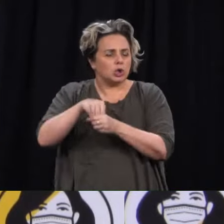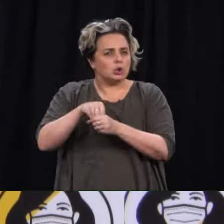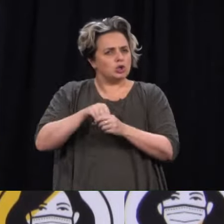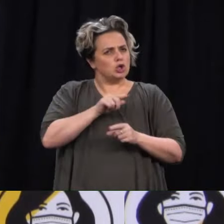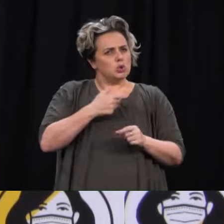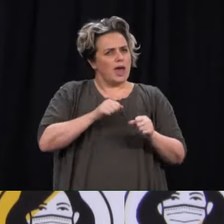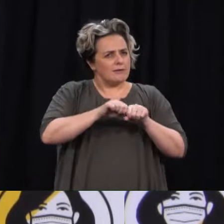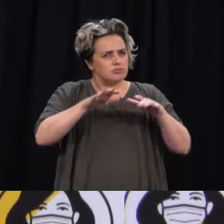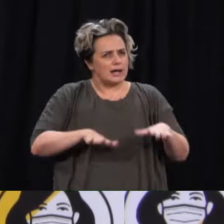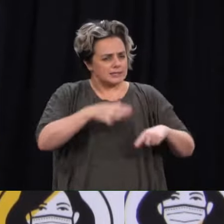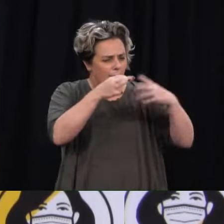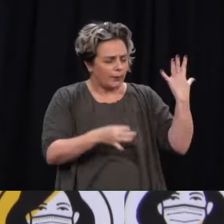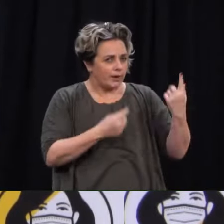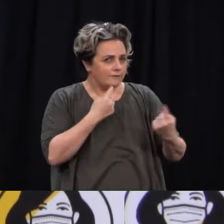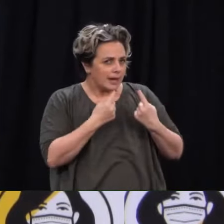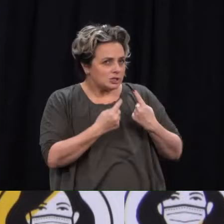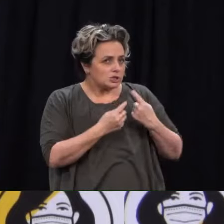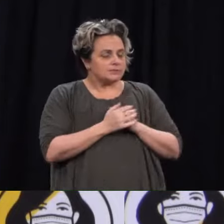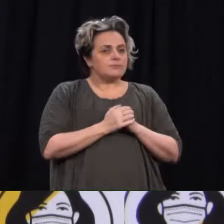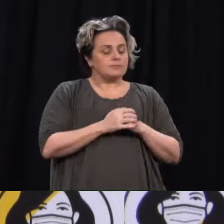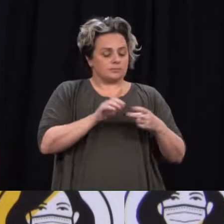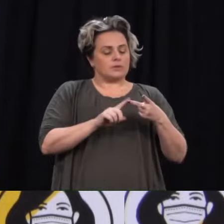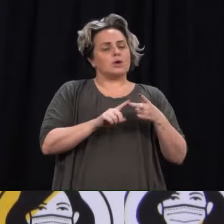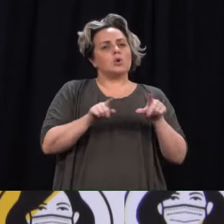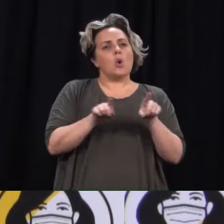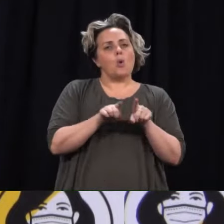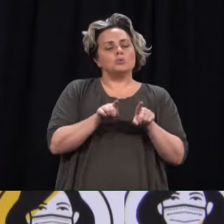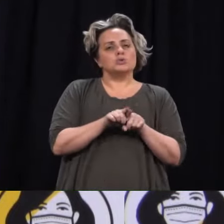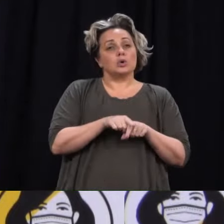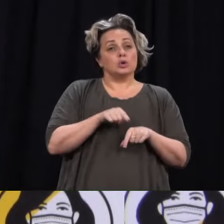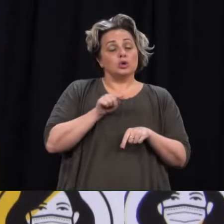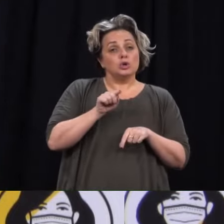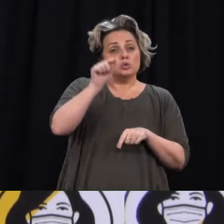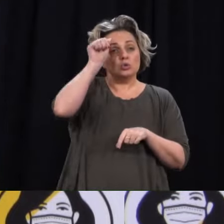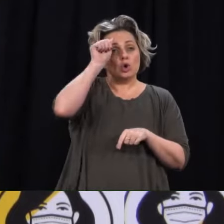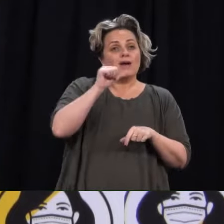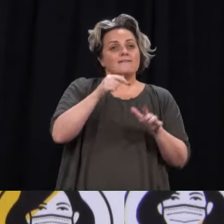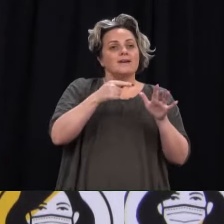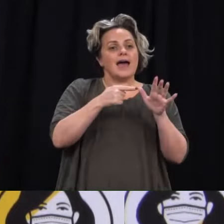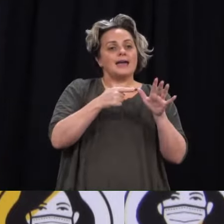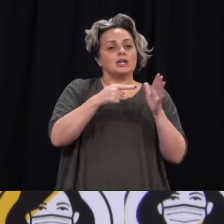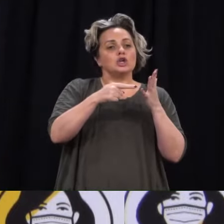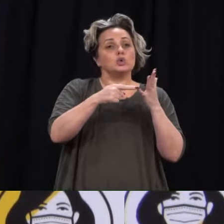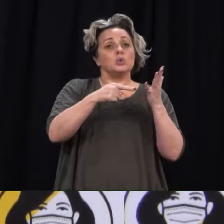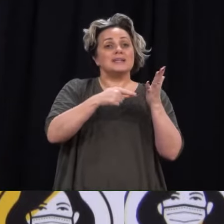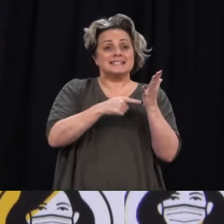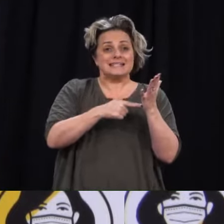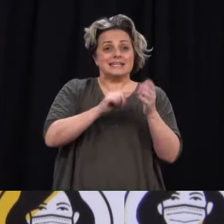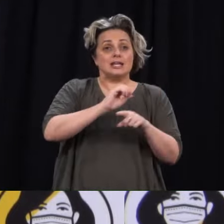COVID or also their household contacts appeared stuff like that? Do you have more of a